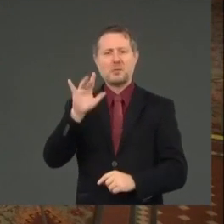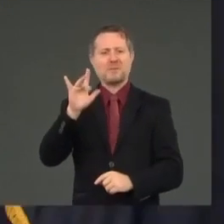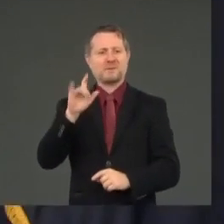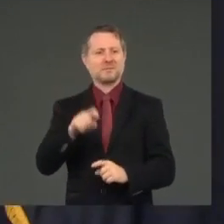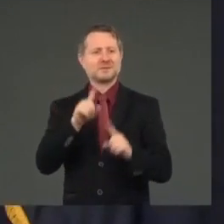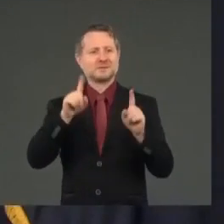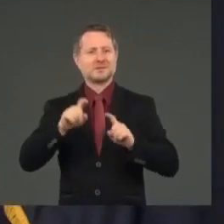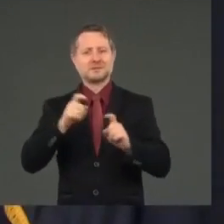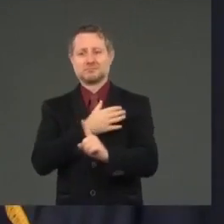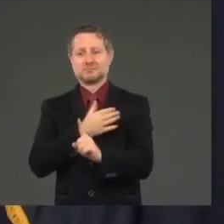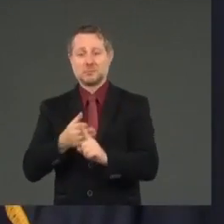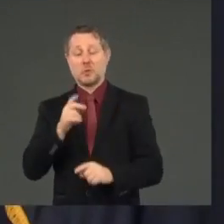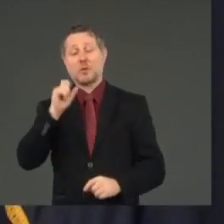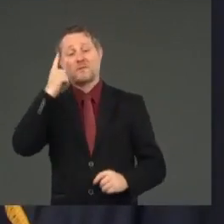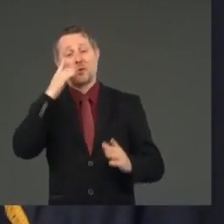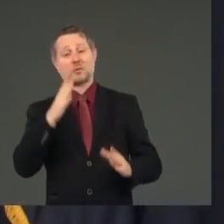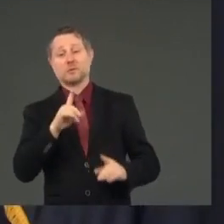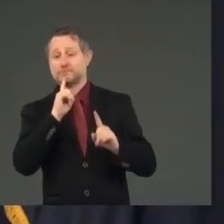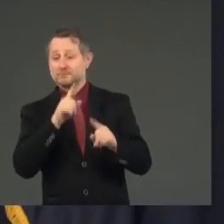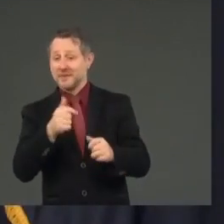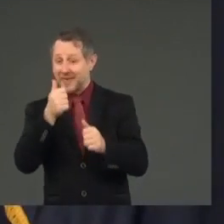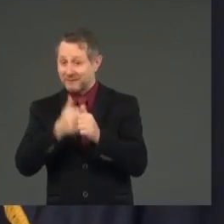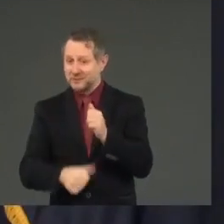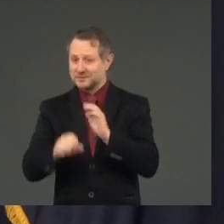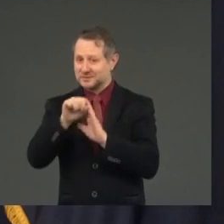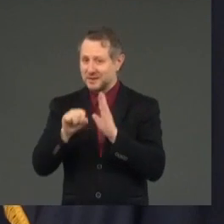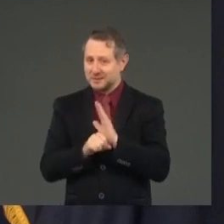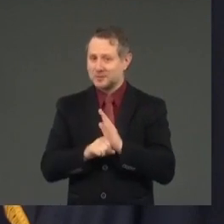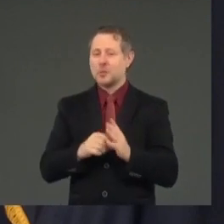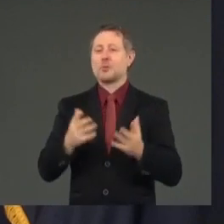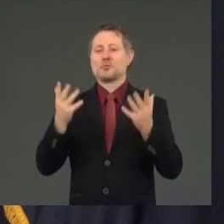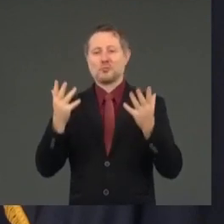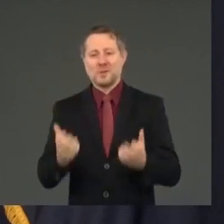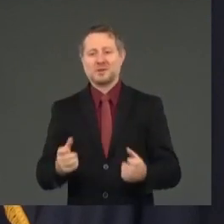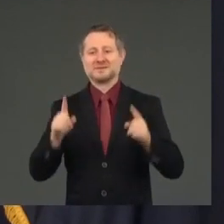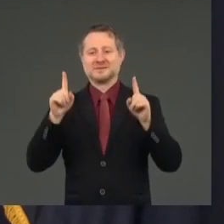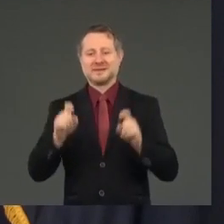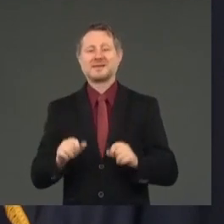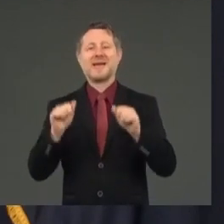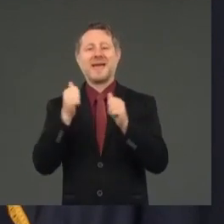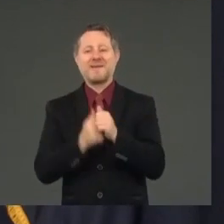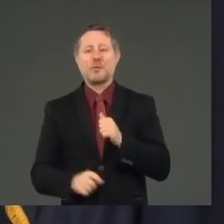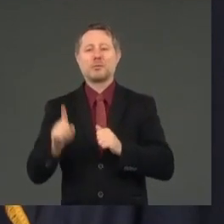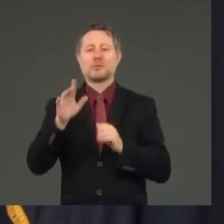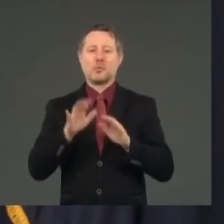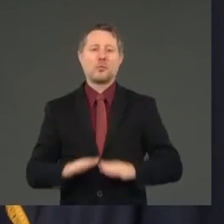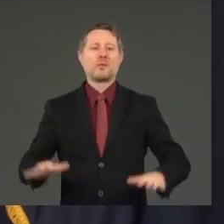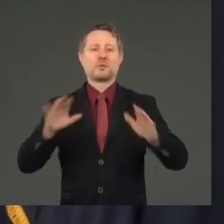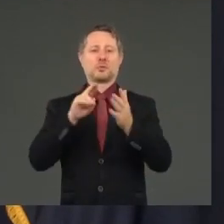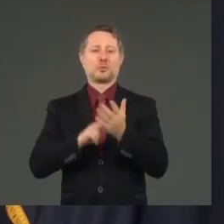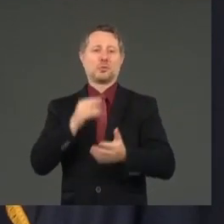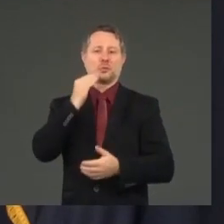THEY SET UP A SORT OF DEADLINE BY MAY 25.